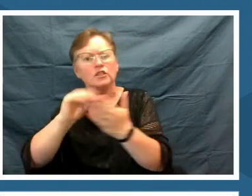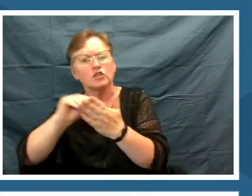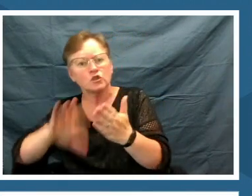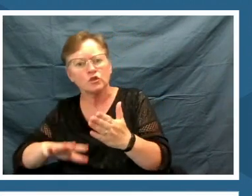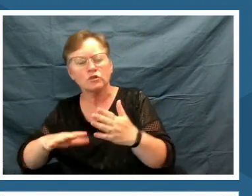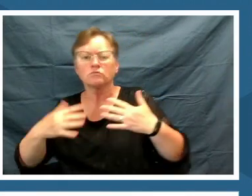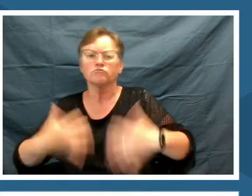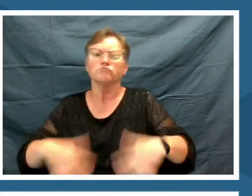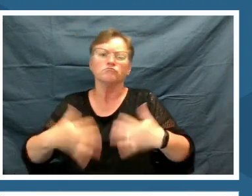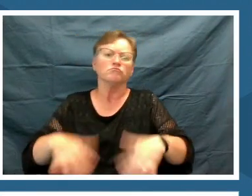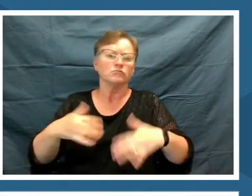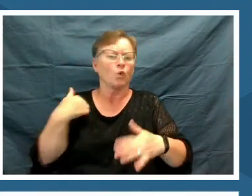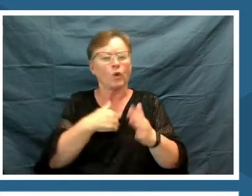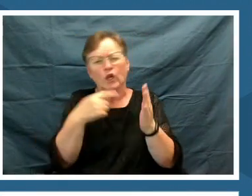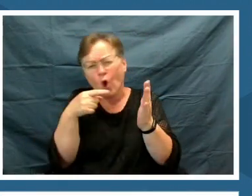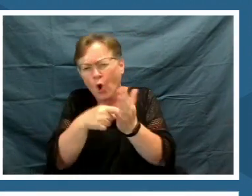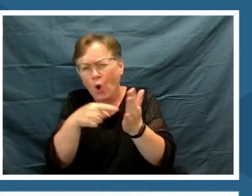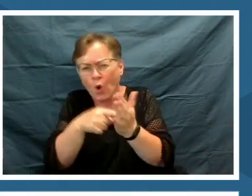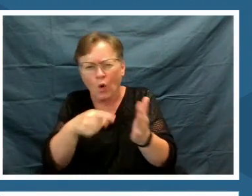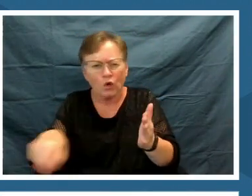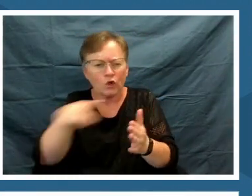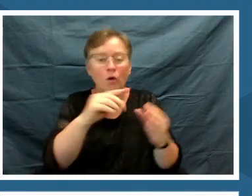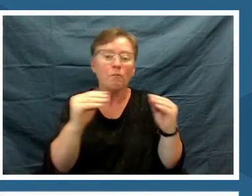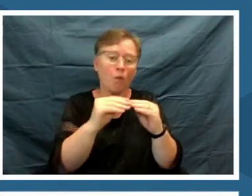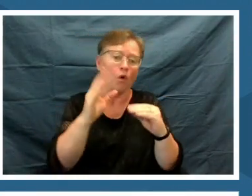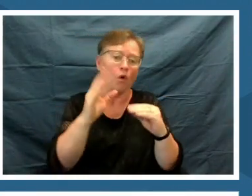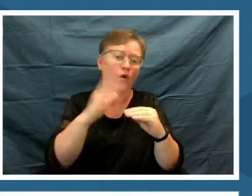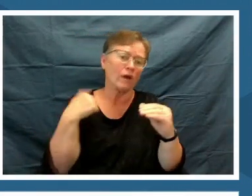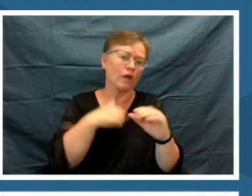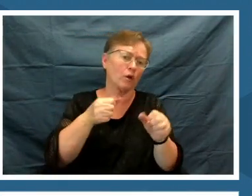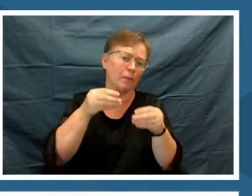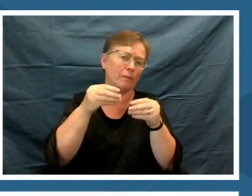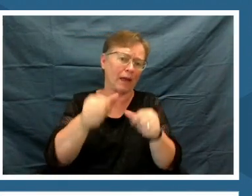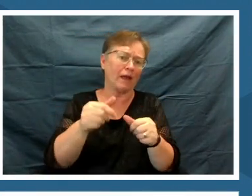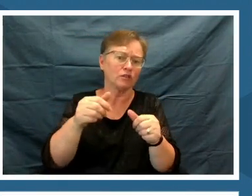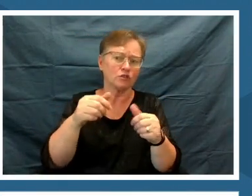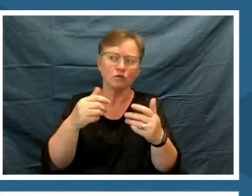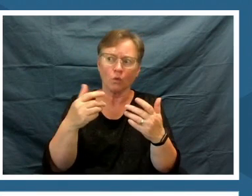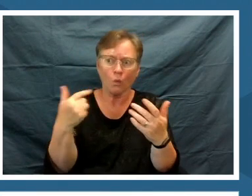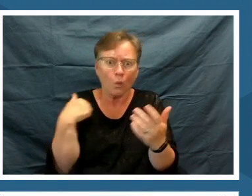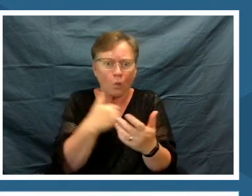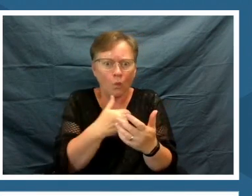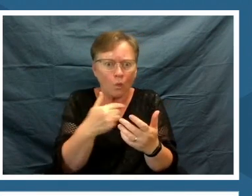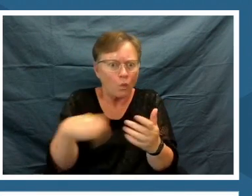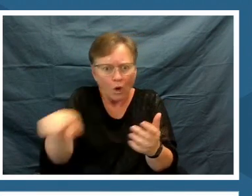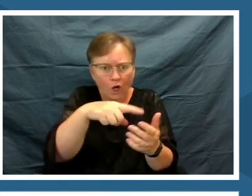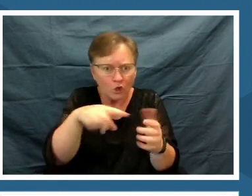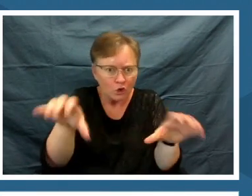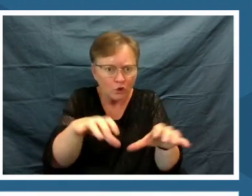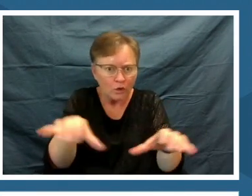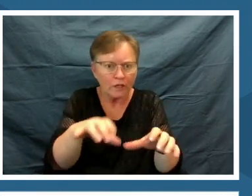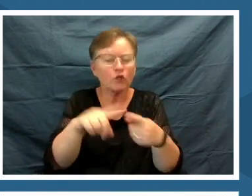for the work you have done and are doing the work you have done and are doing to